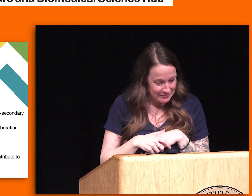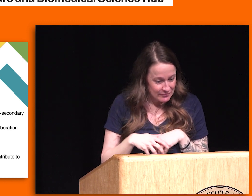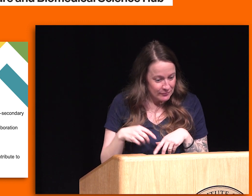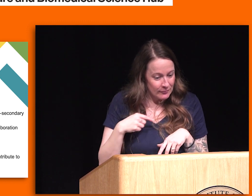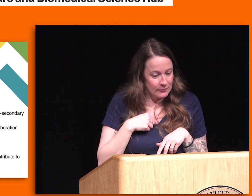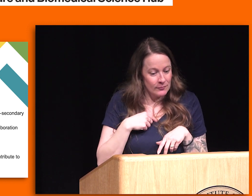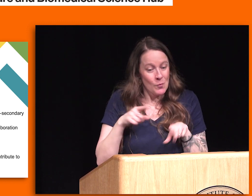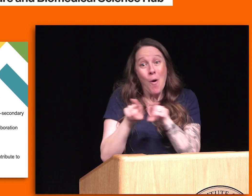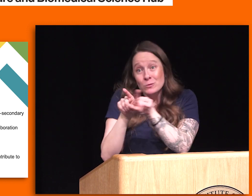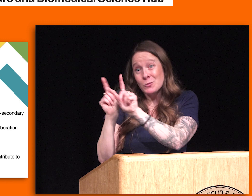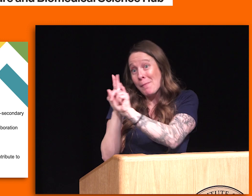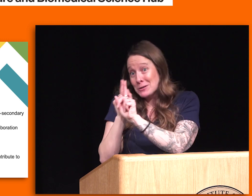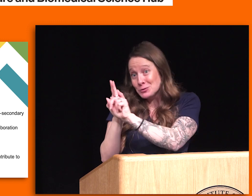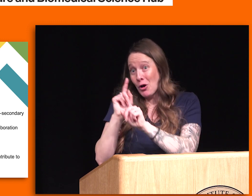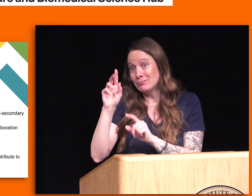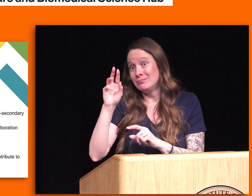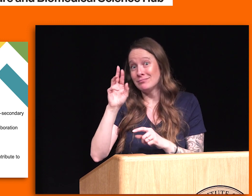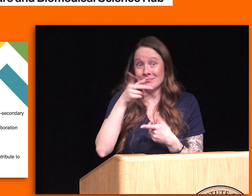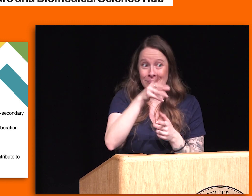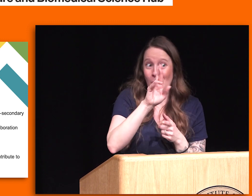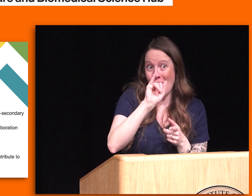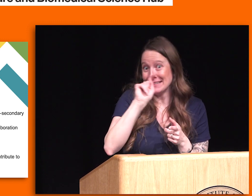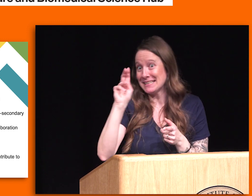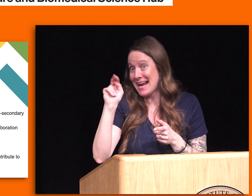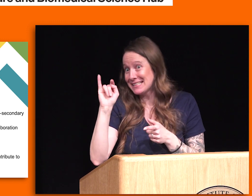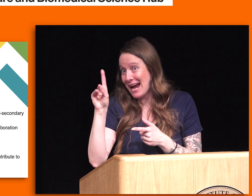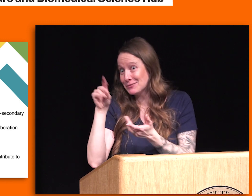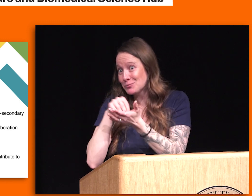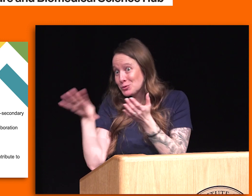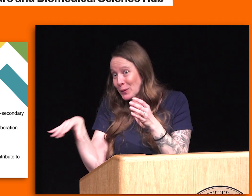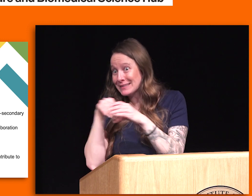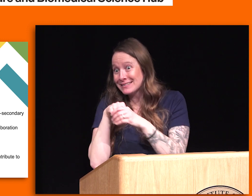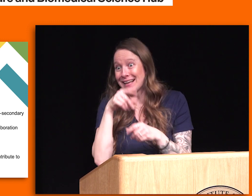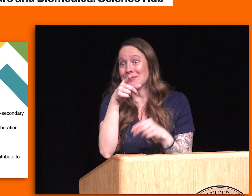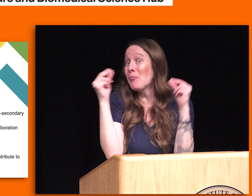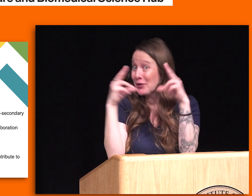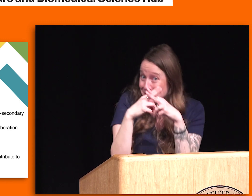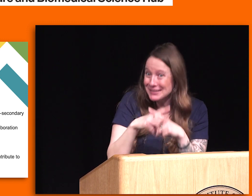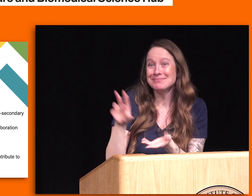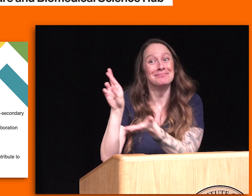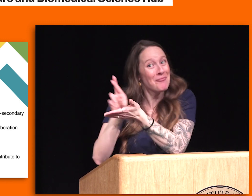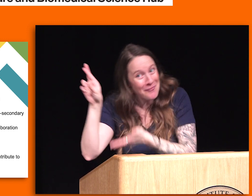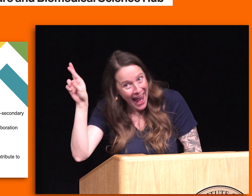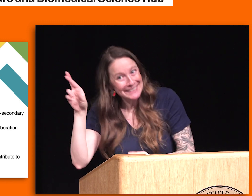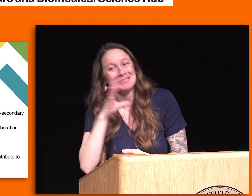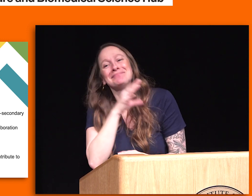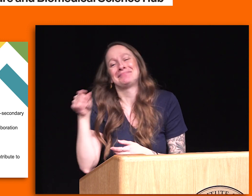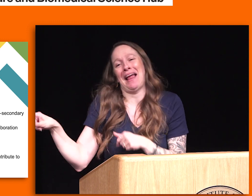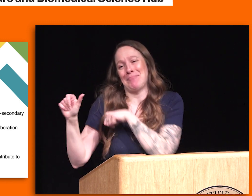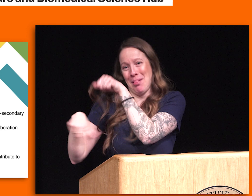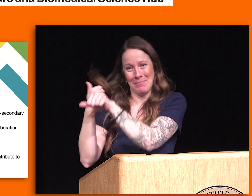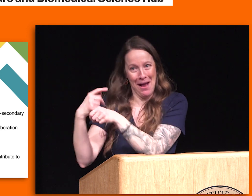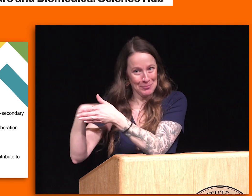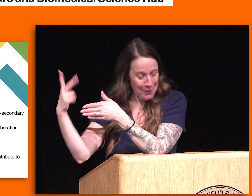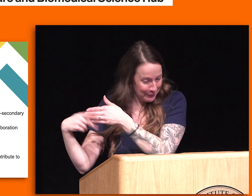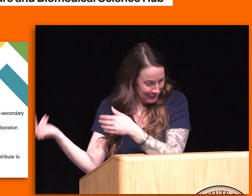I'm really excited about that work. I'm also mentoring RIT/NTID students in Bridges and U-RISE